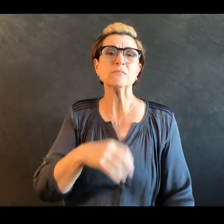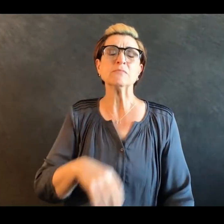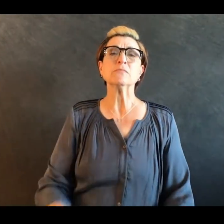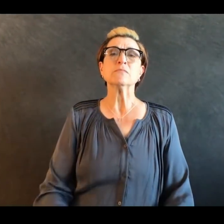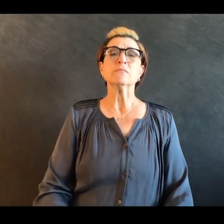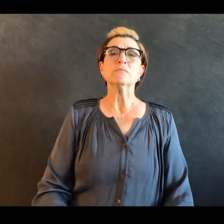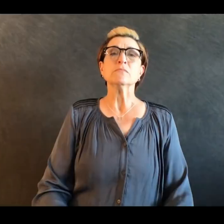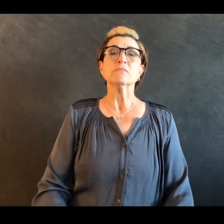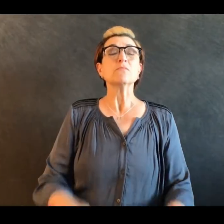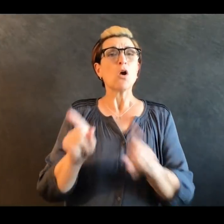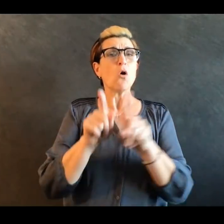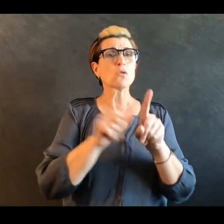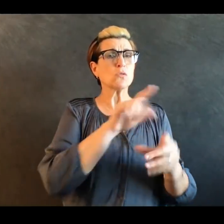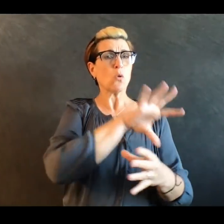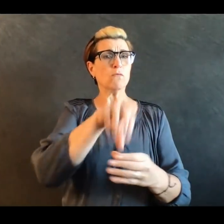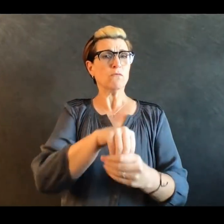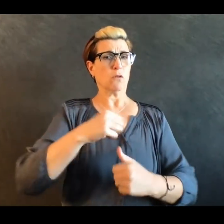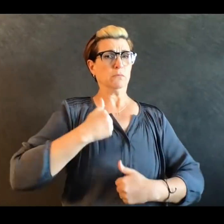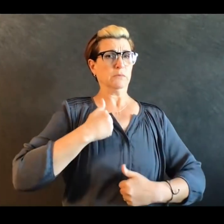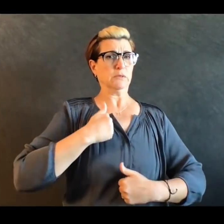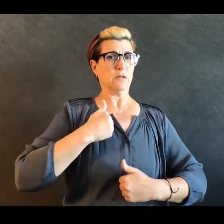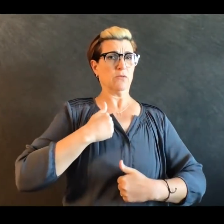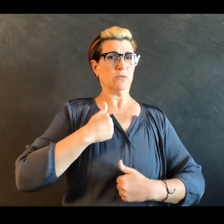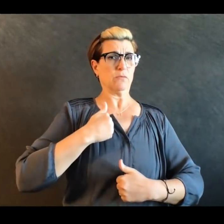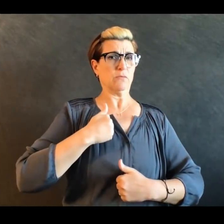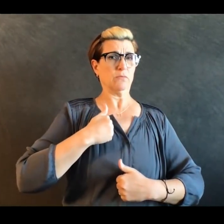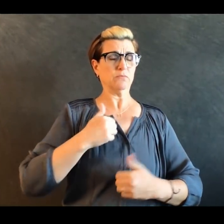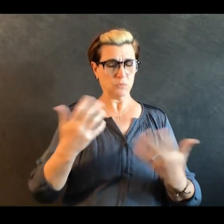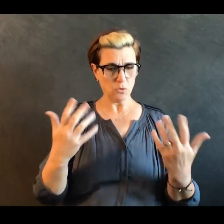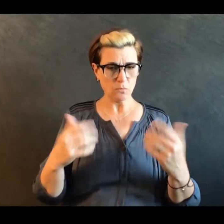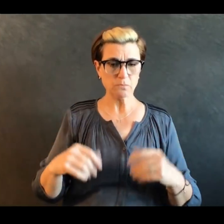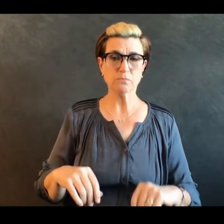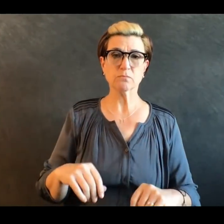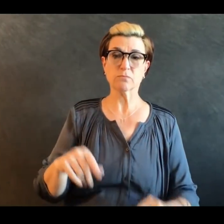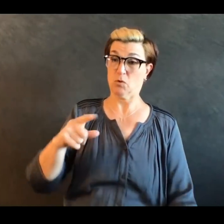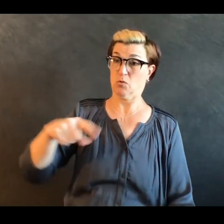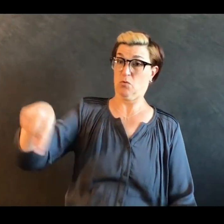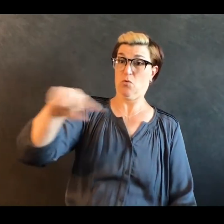military and these people have been the genius of all of them together has been